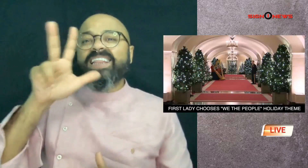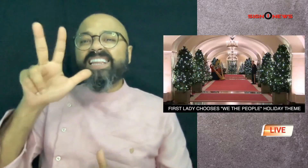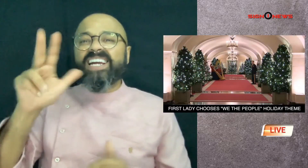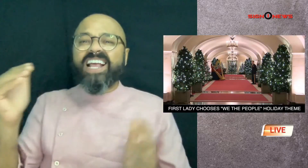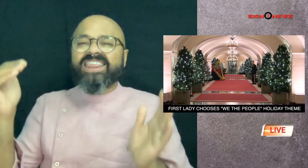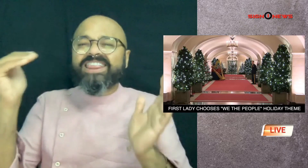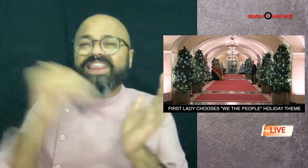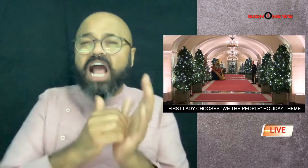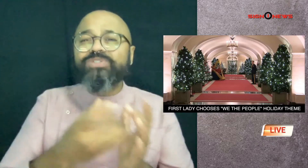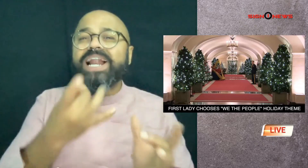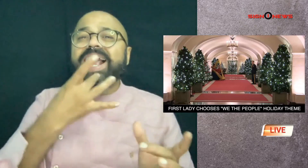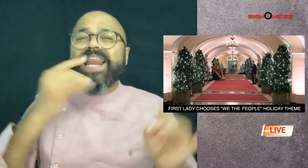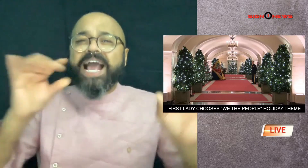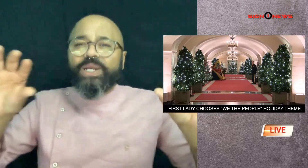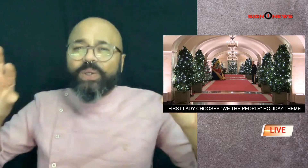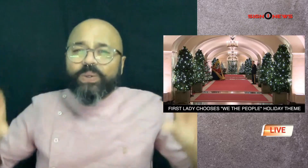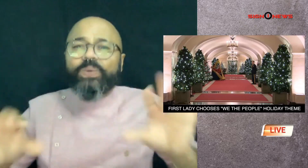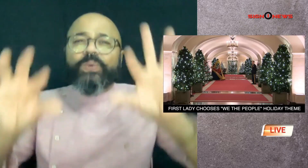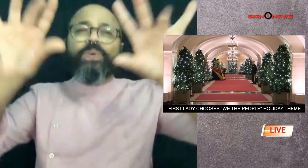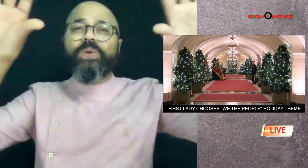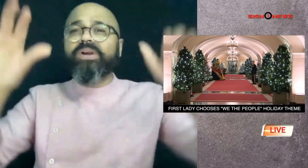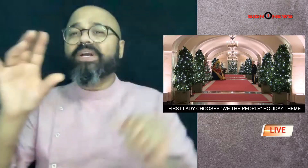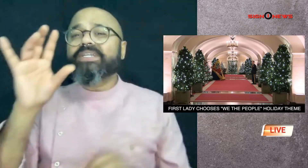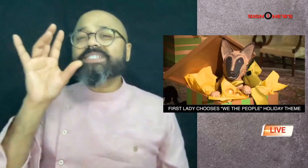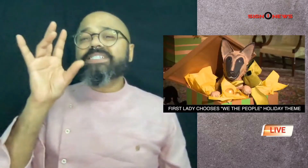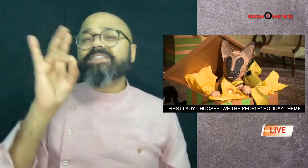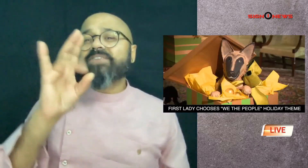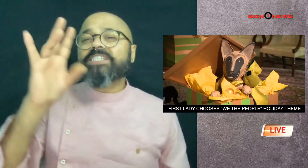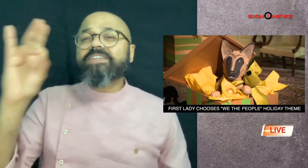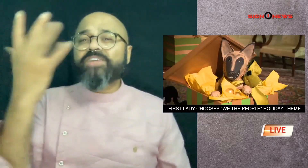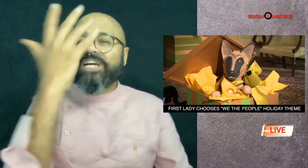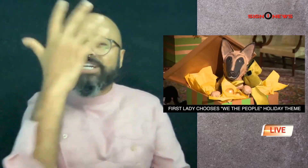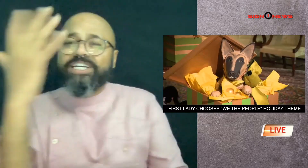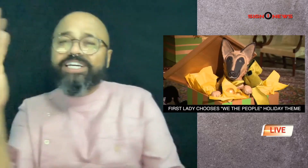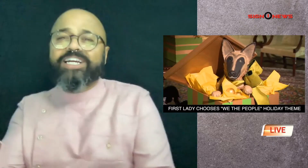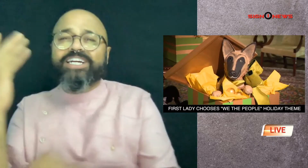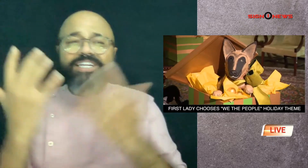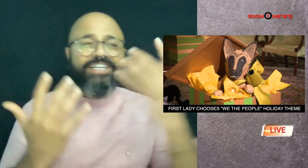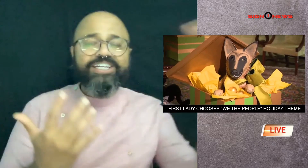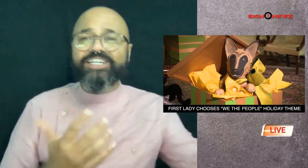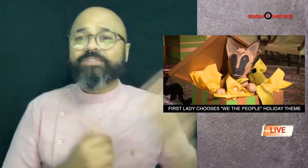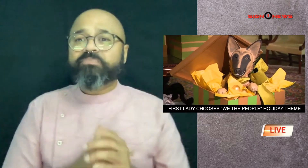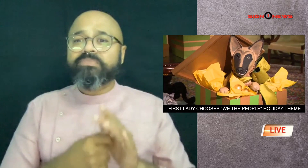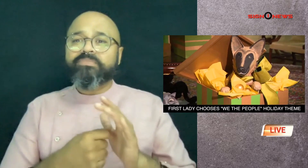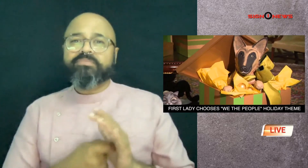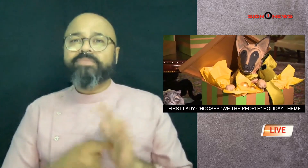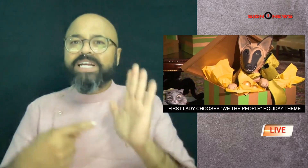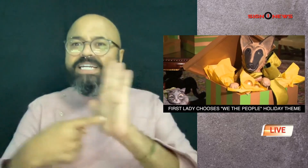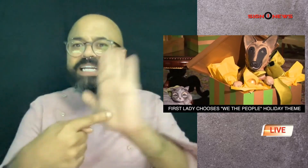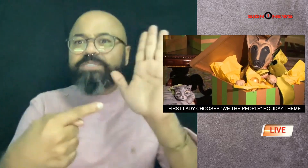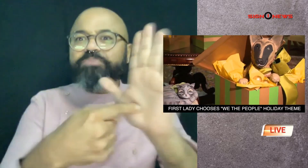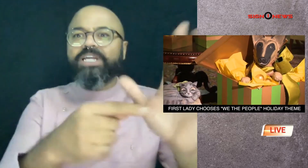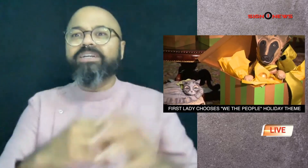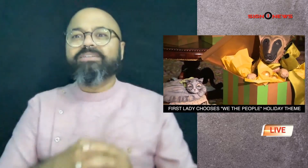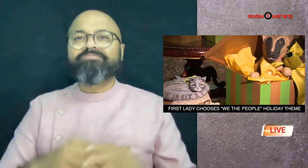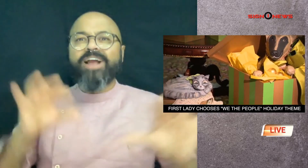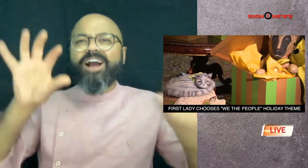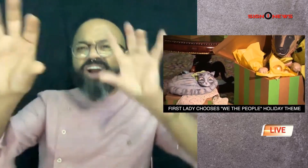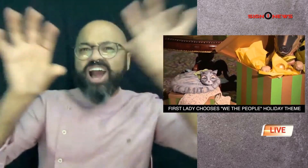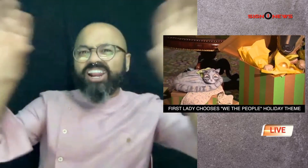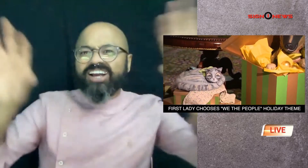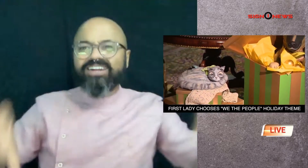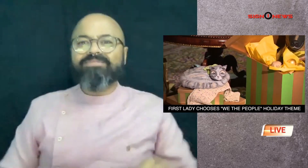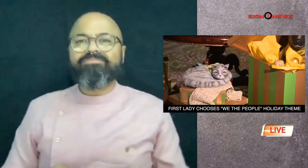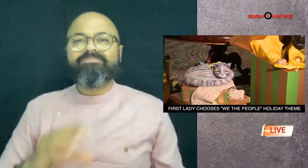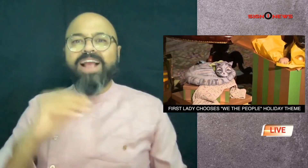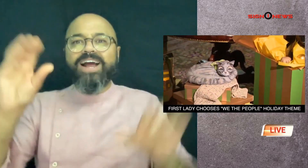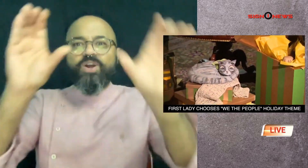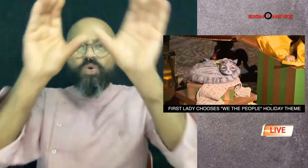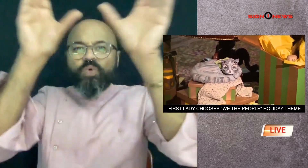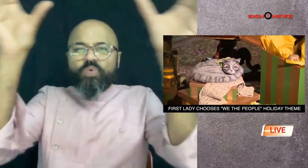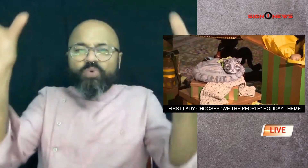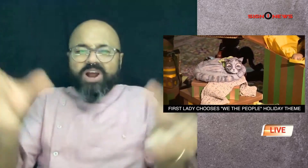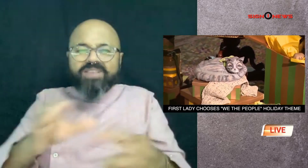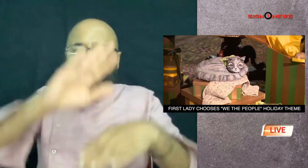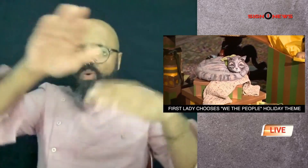more than 83,000 lights decorate 77 trees displays garlands and wreaths throughout the White House